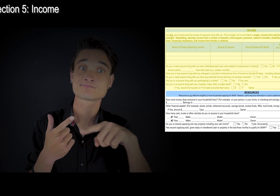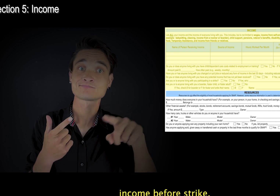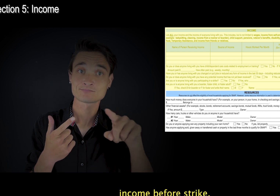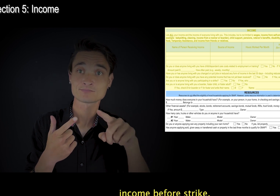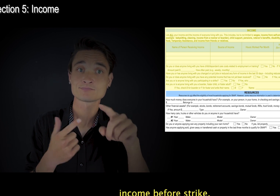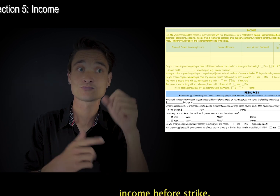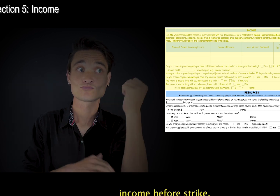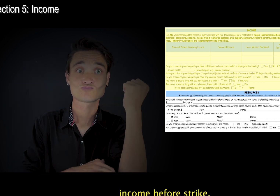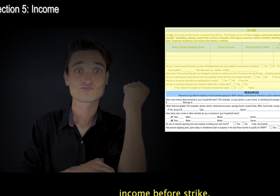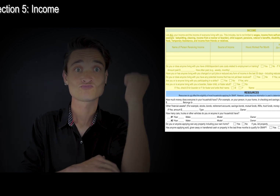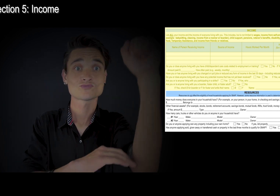income before strike,